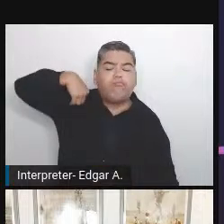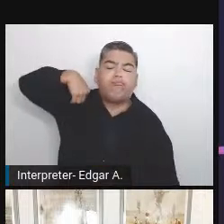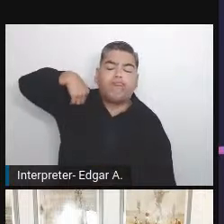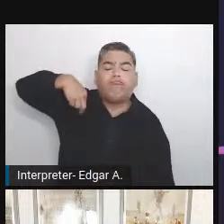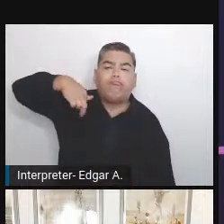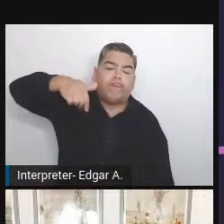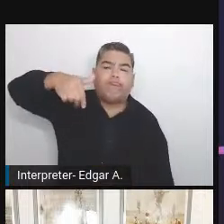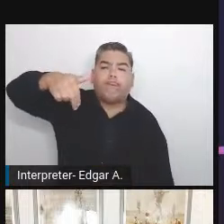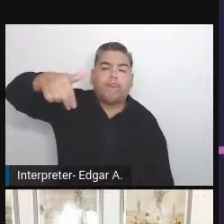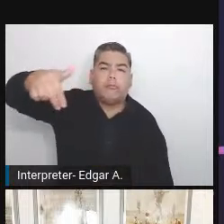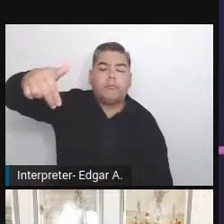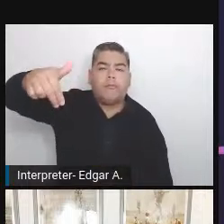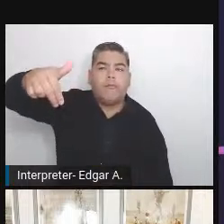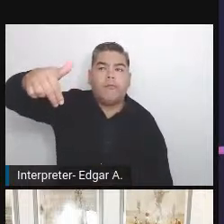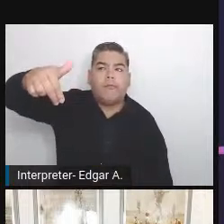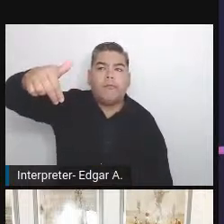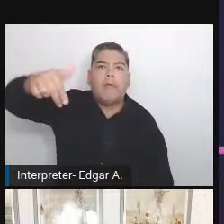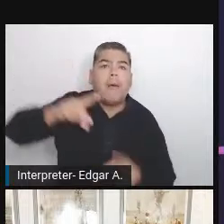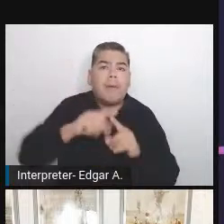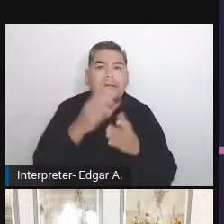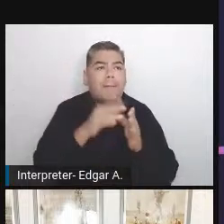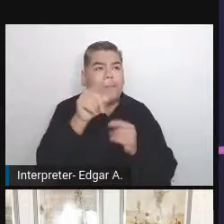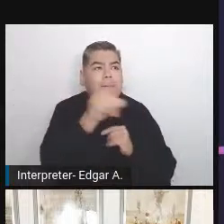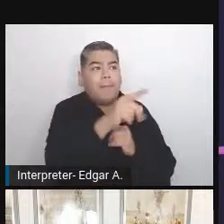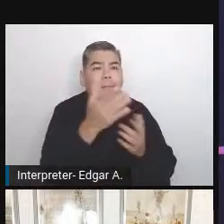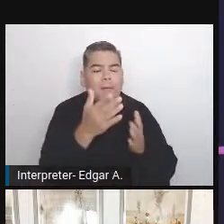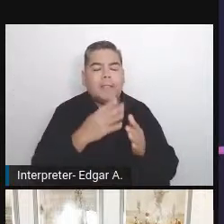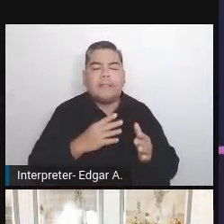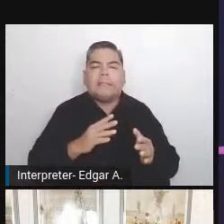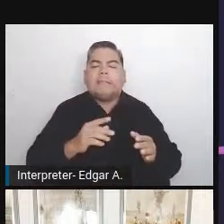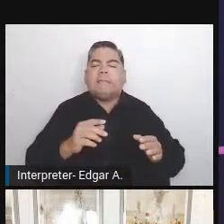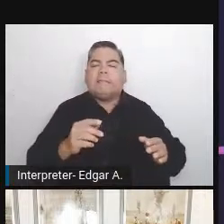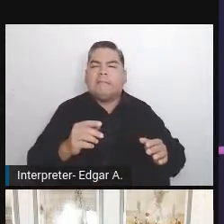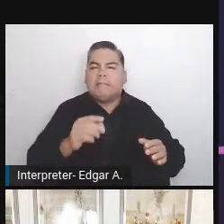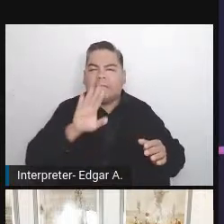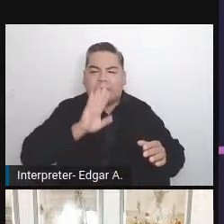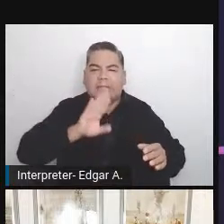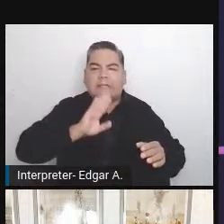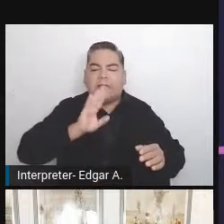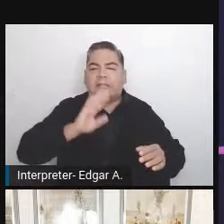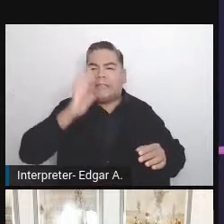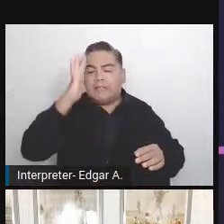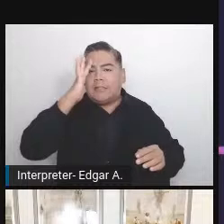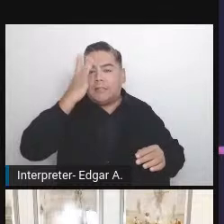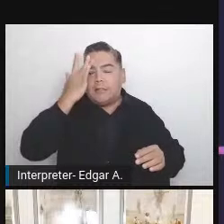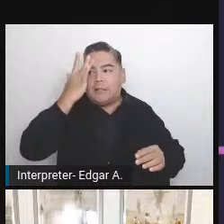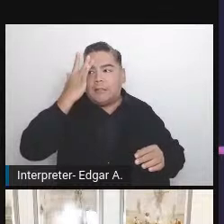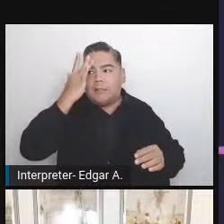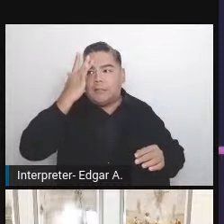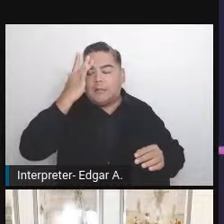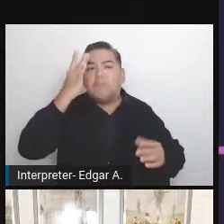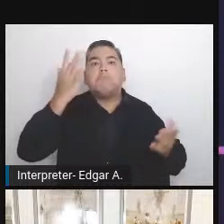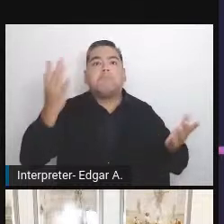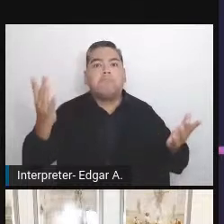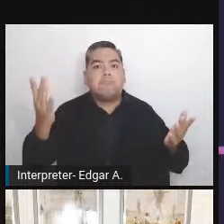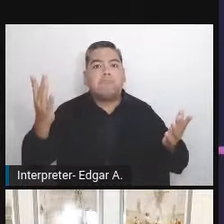I am a cyclist, not a big problem for me but for some people it might be. Also I became a parent.